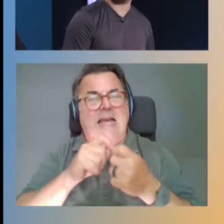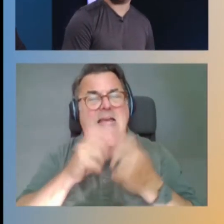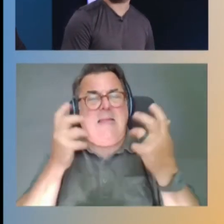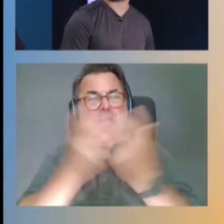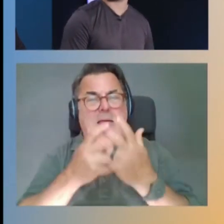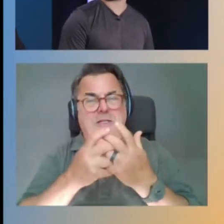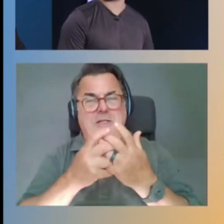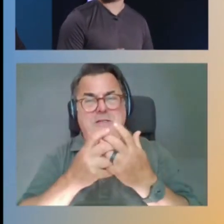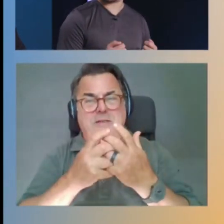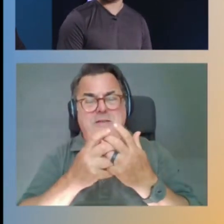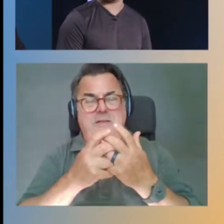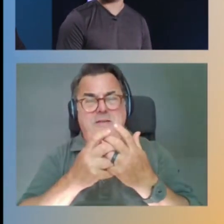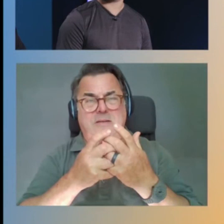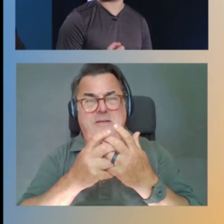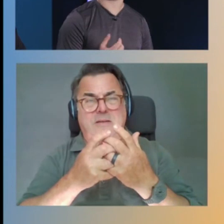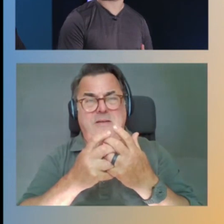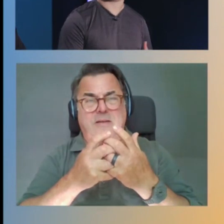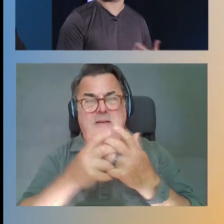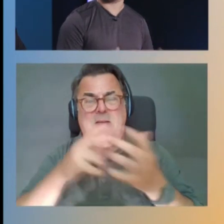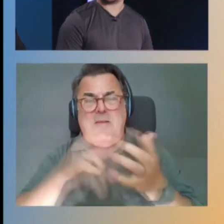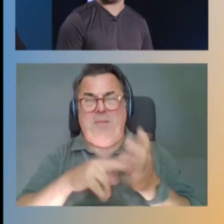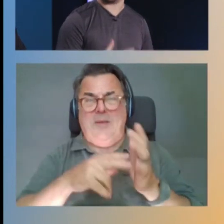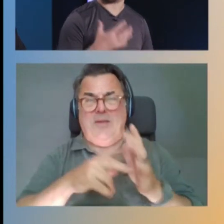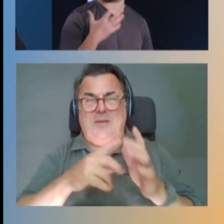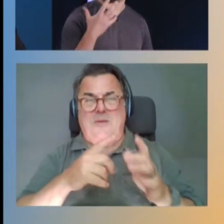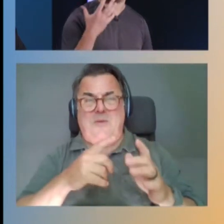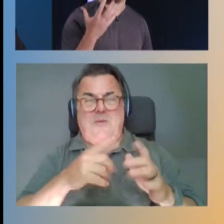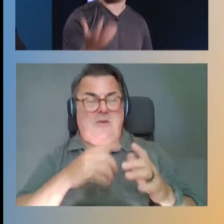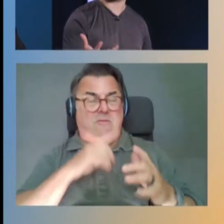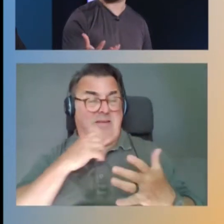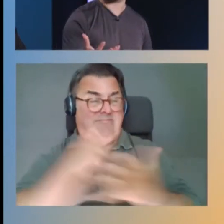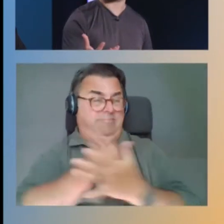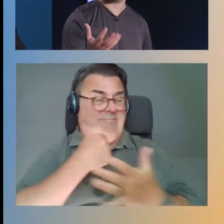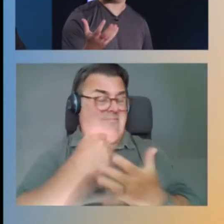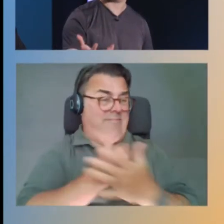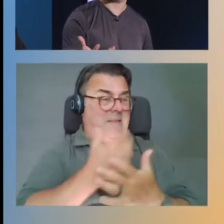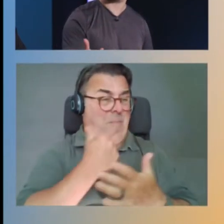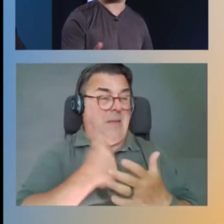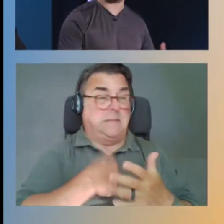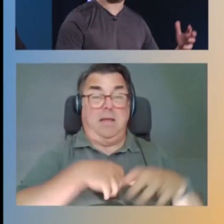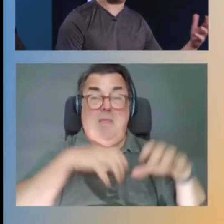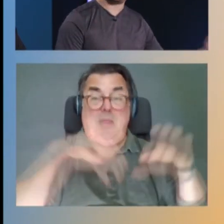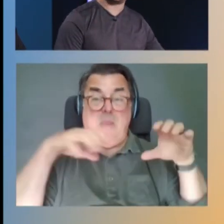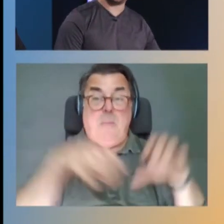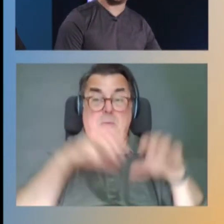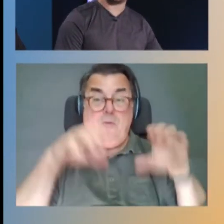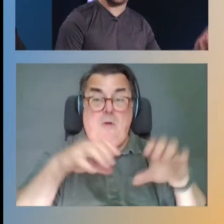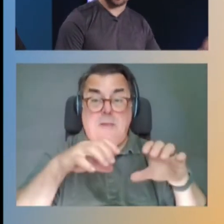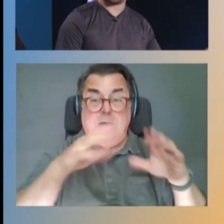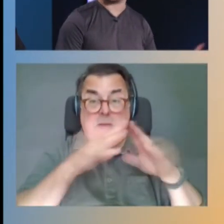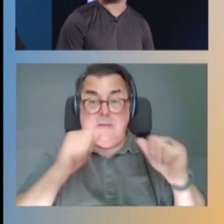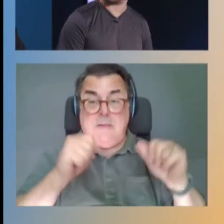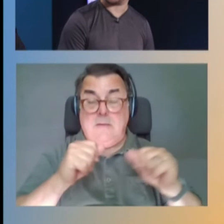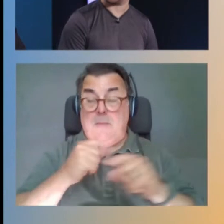which means that we truly got the best of both worlds, the performance of bfloat16 and the accuracy of floating 0.32.